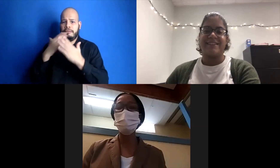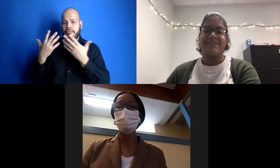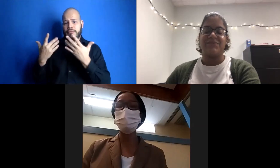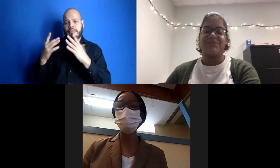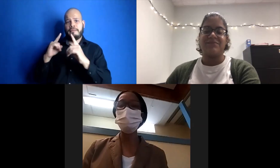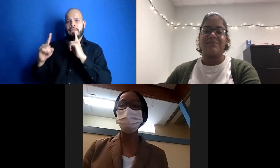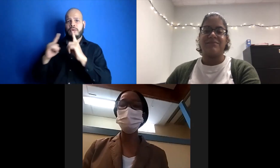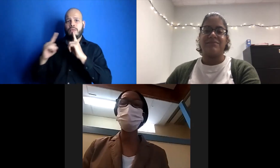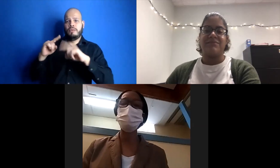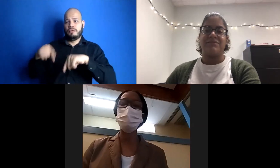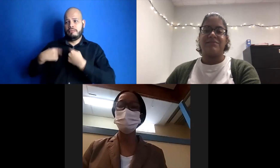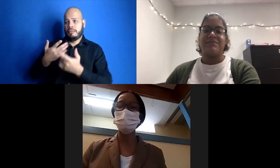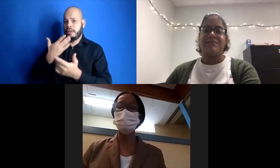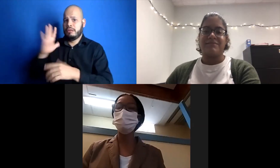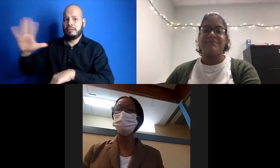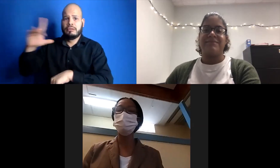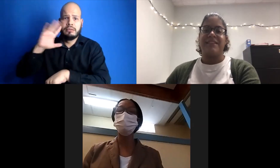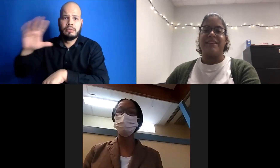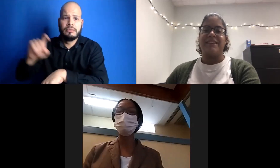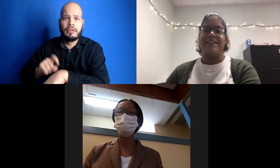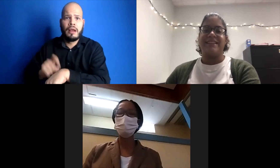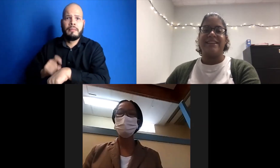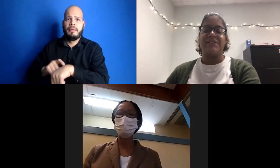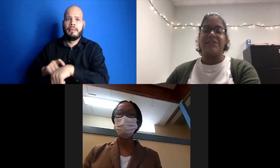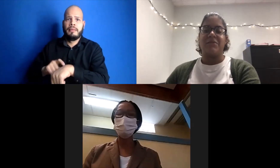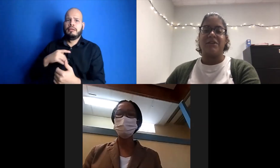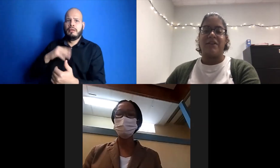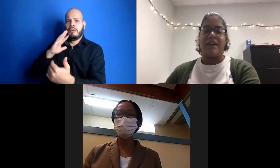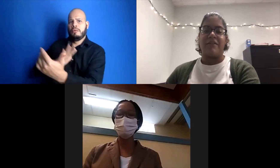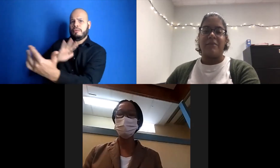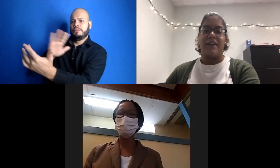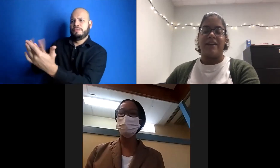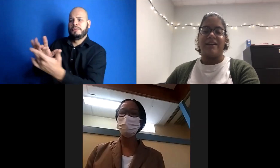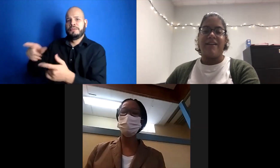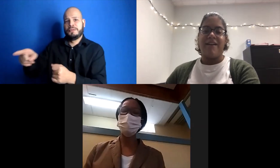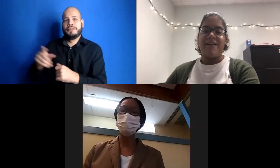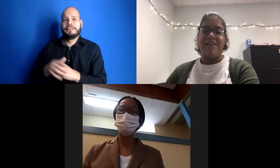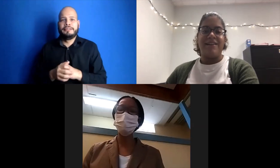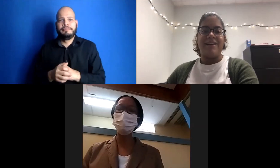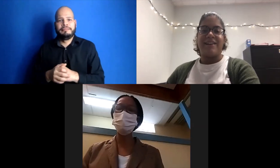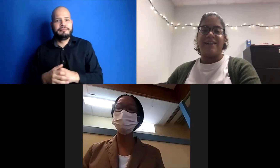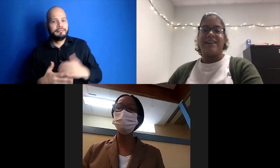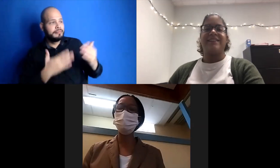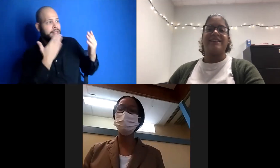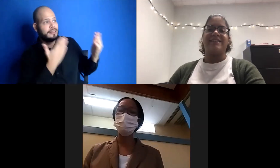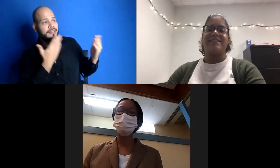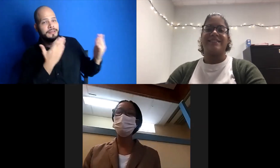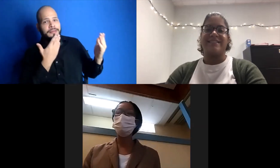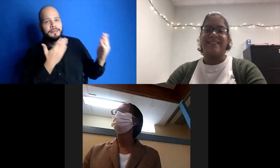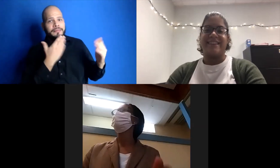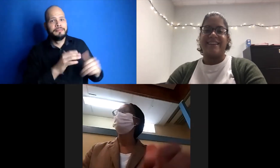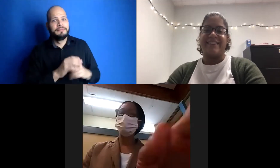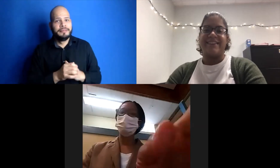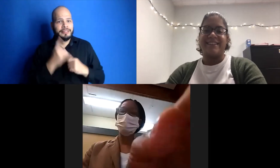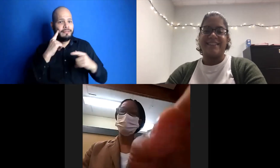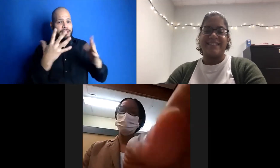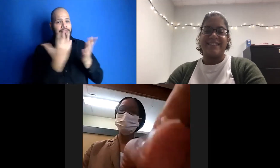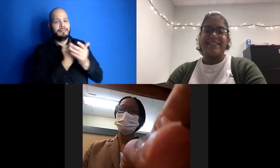we'll be in touch thank you thank you so much for having me you're very welcome thank you yes